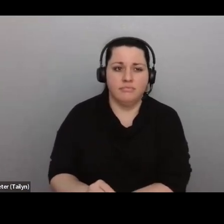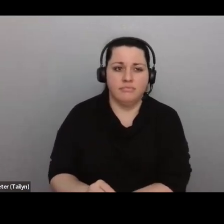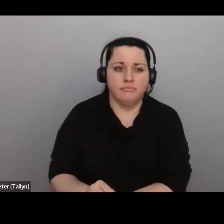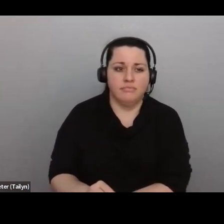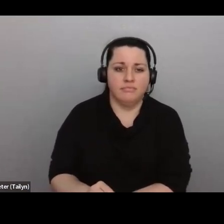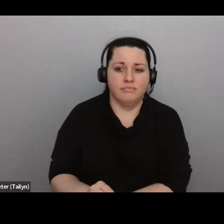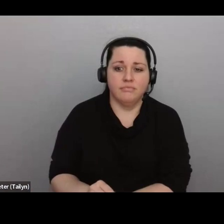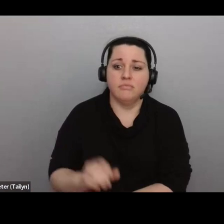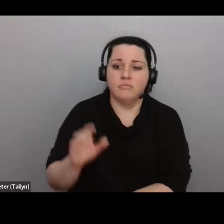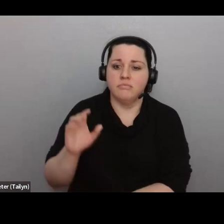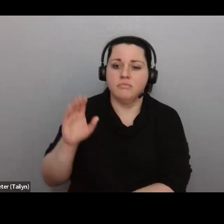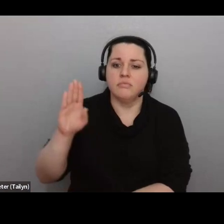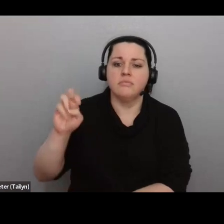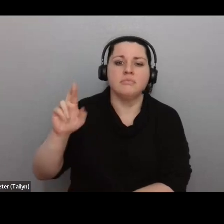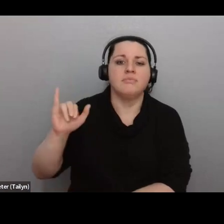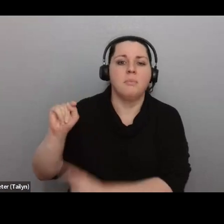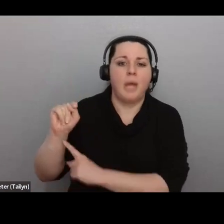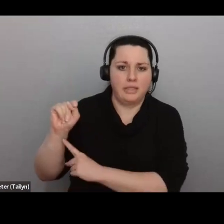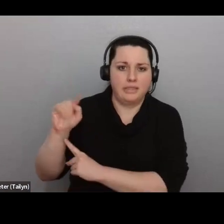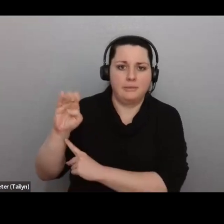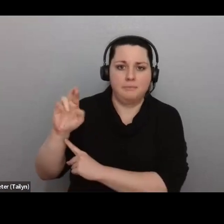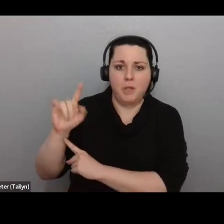Berit Jany: I found it very interesting. That